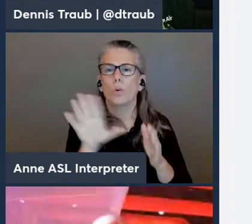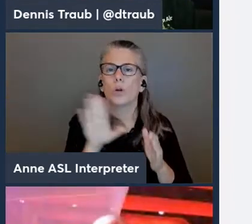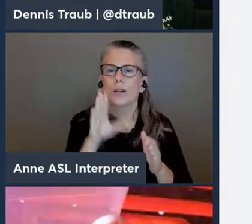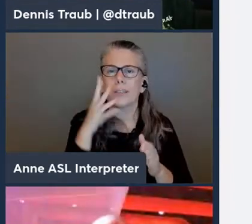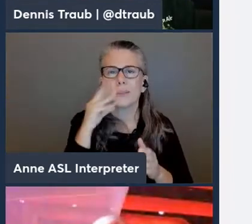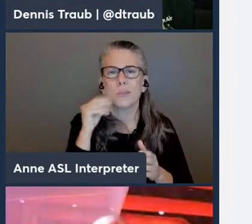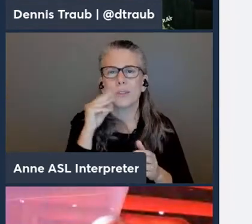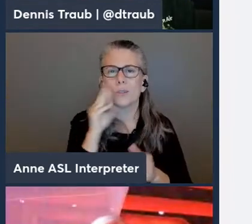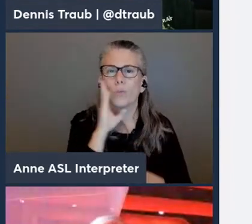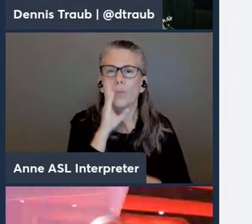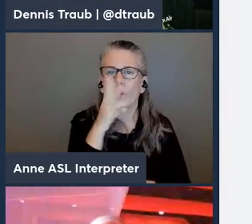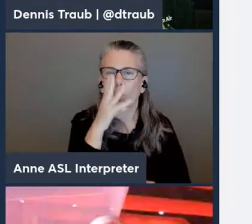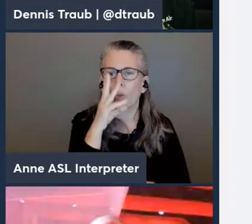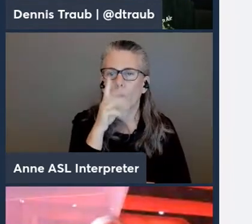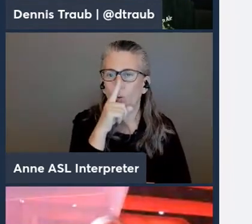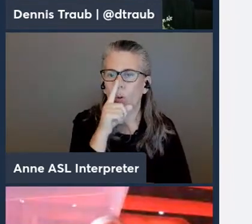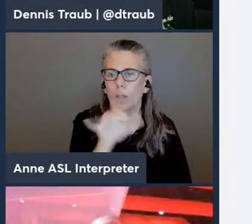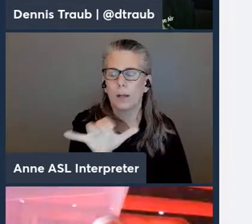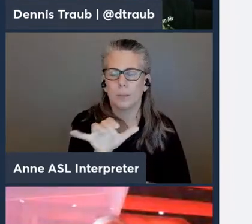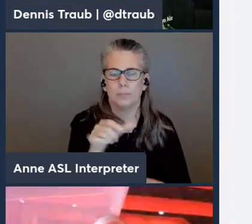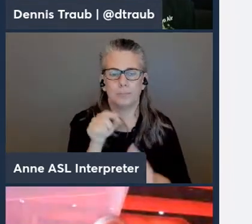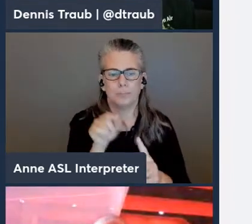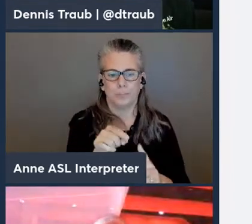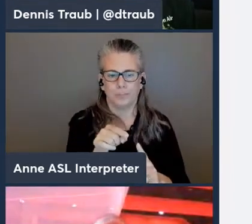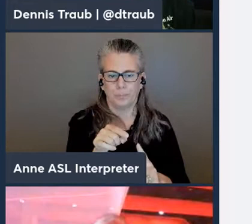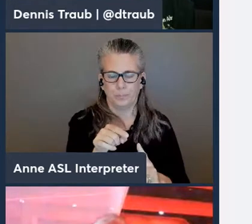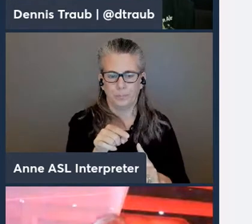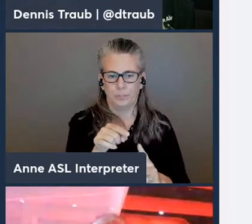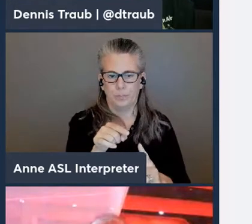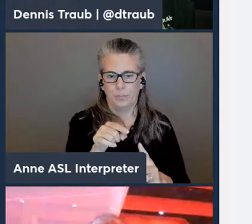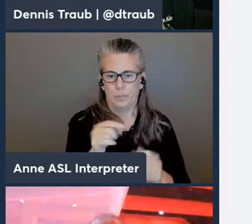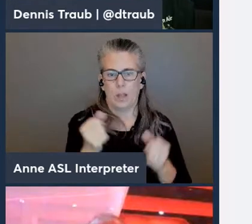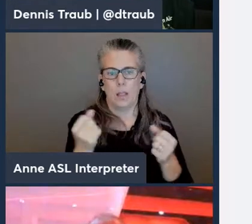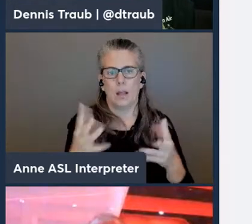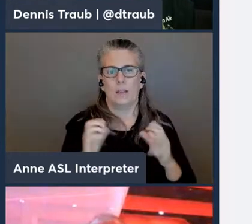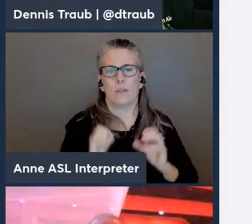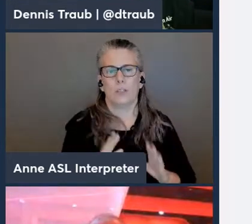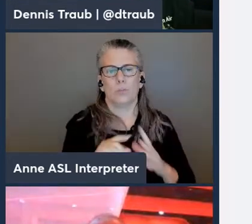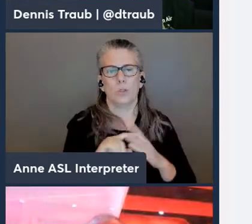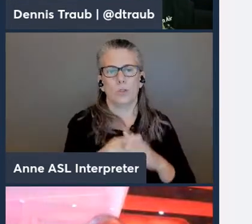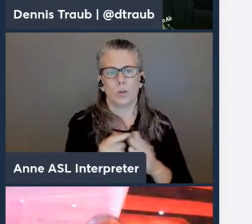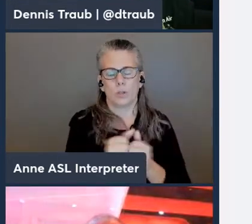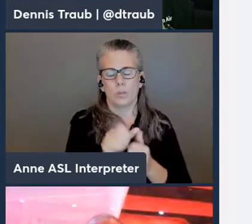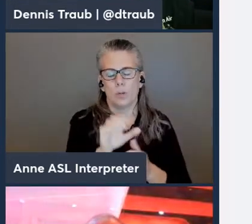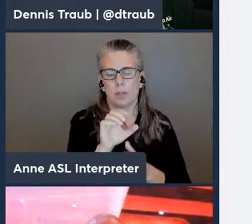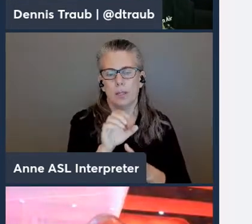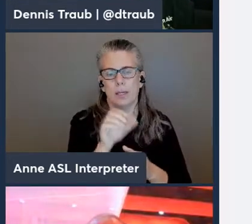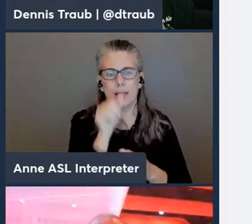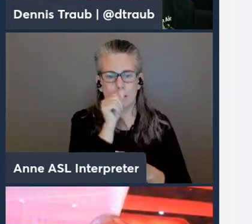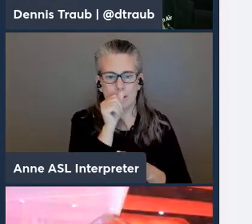So we have a lot of customers that are starting with Secrets Manager and using that to store